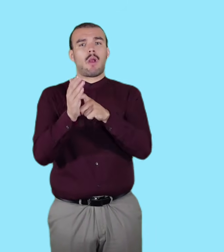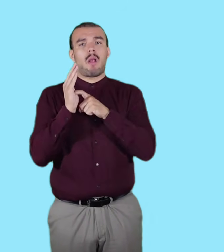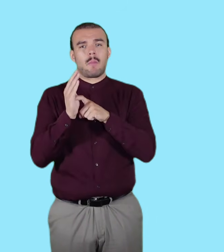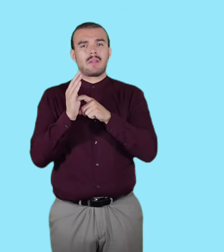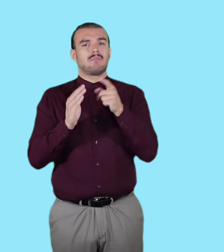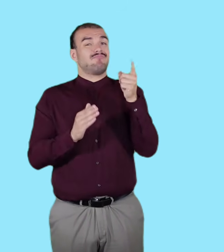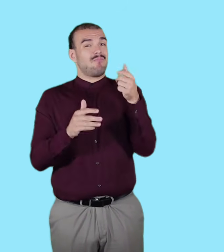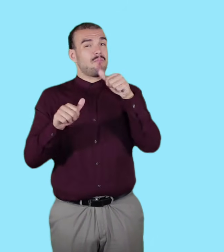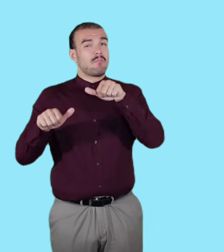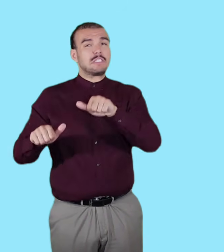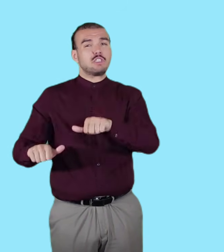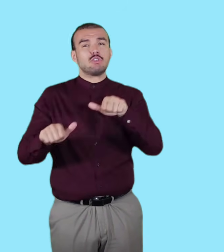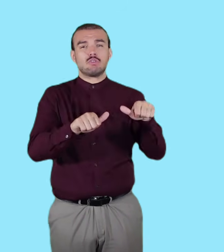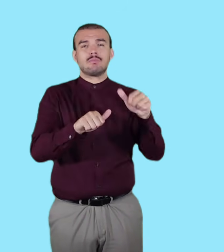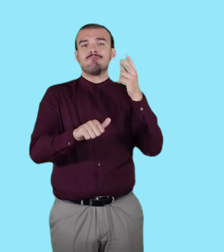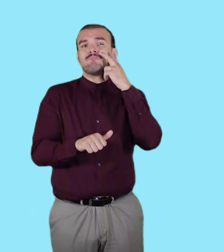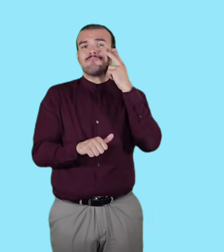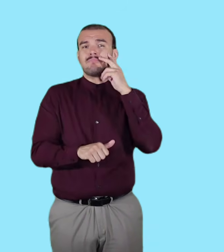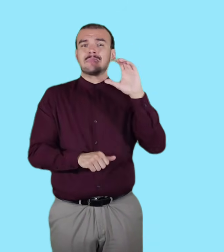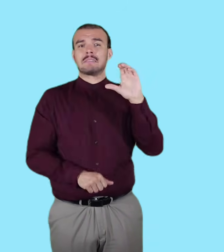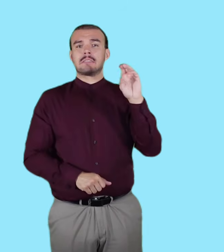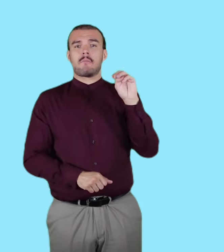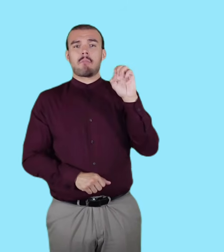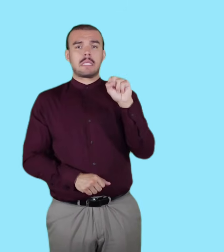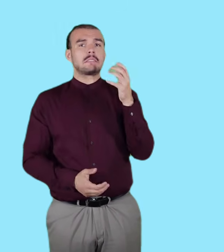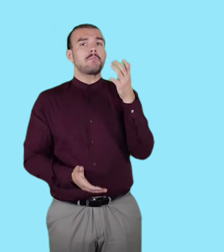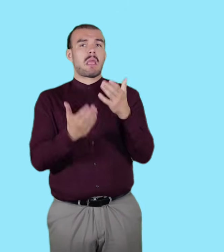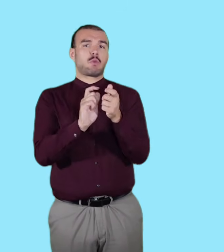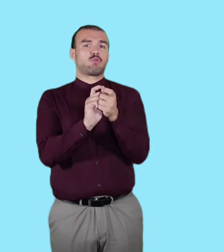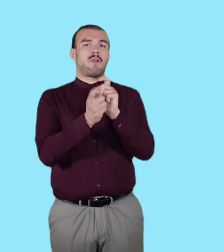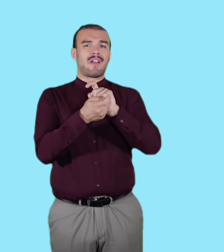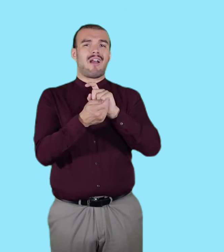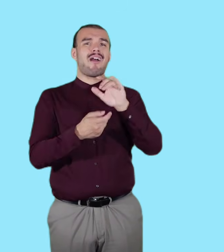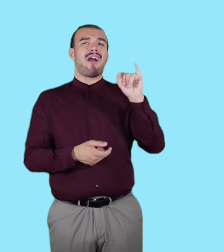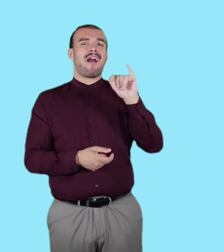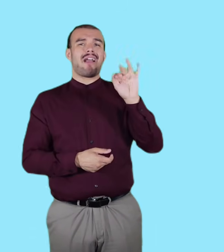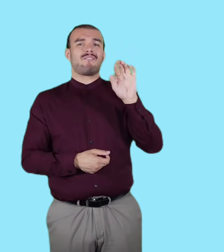it is possible that CMS may revise the IFR accordingly.